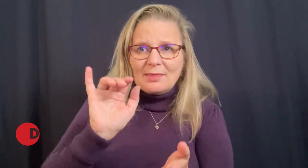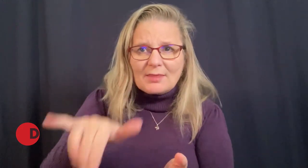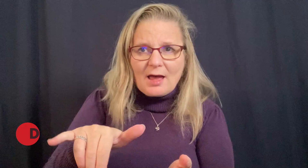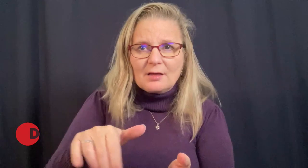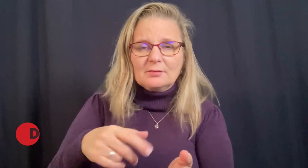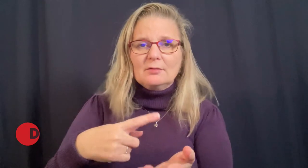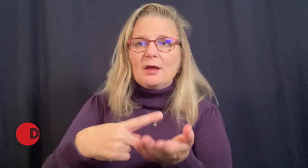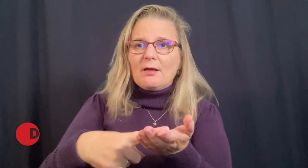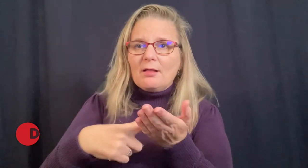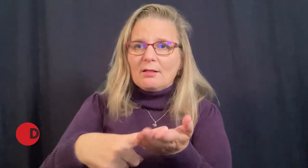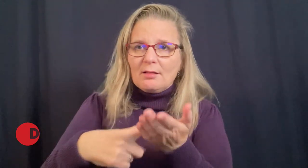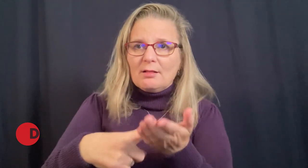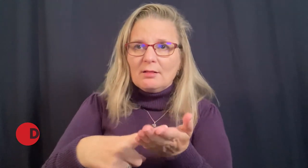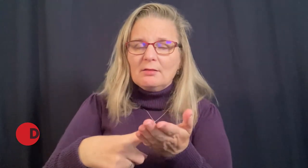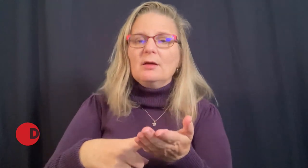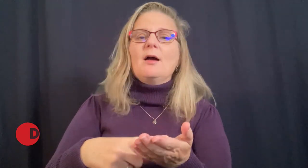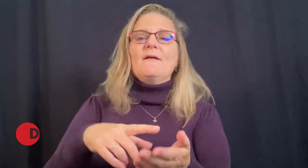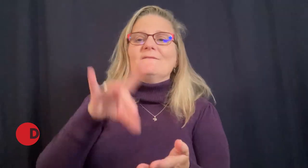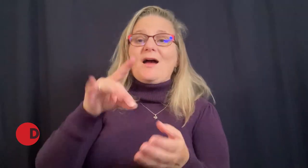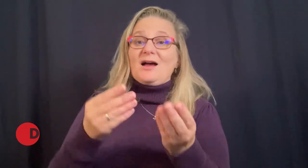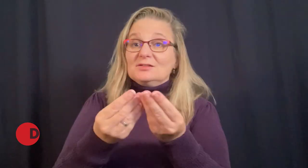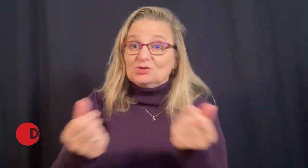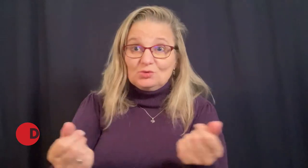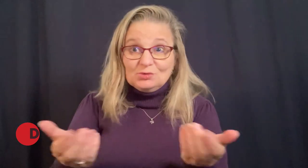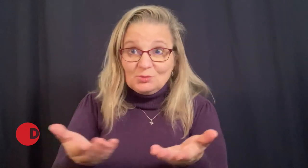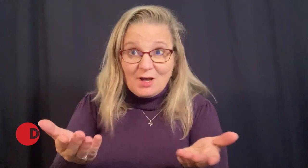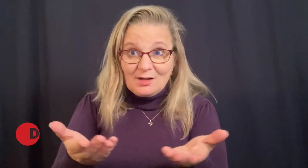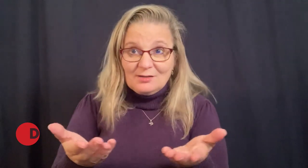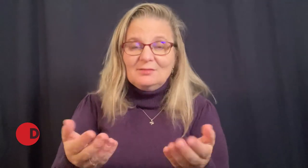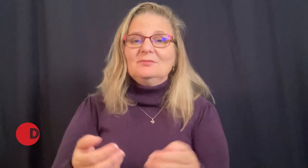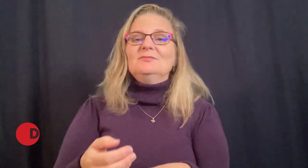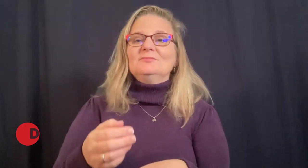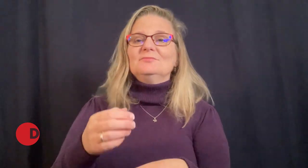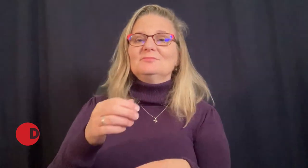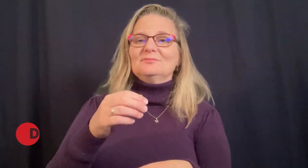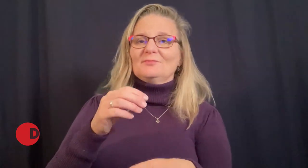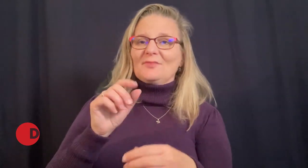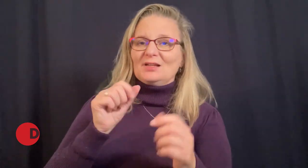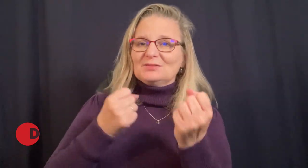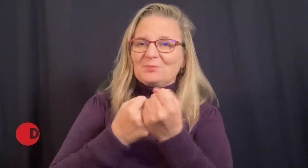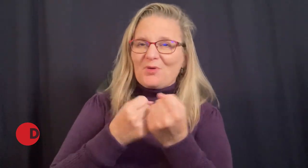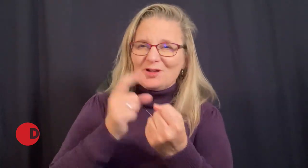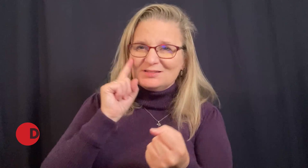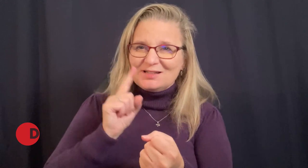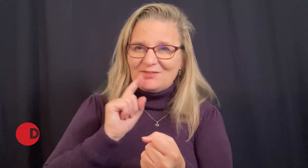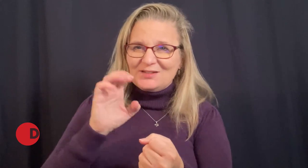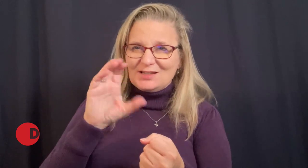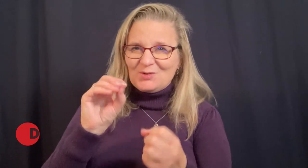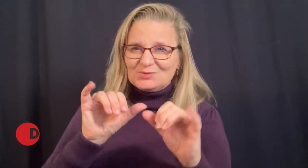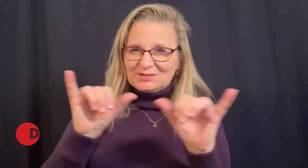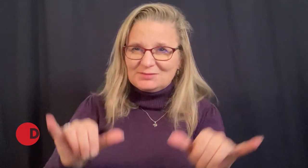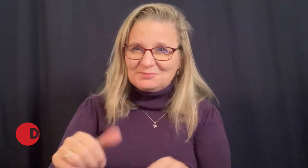Who would pay for it? We came up with a solution to support the Deaf eco-system